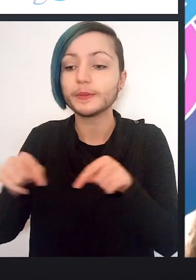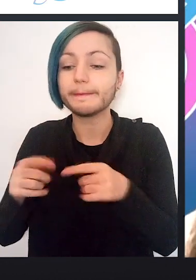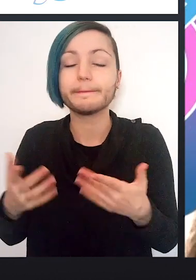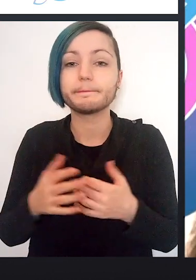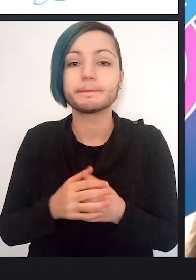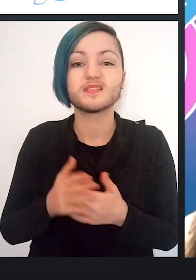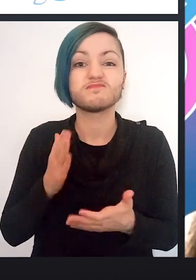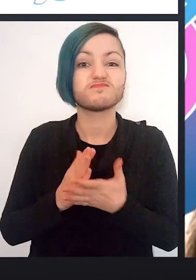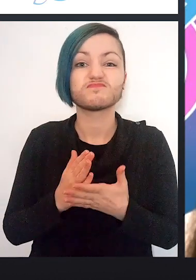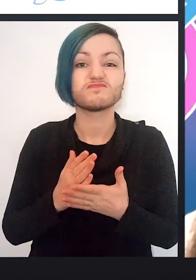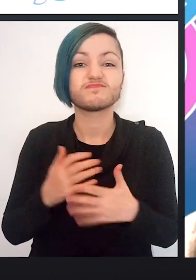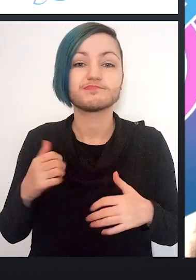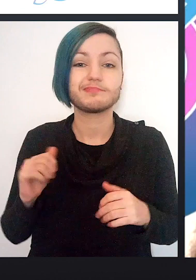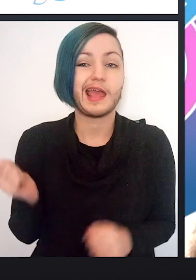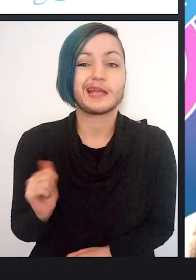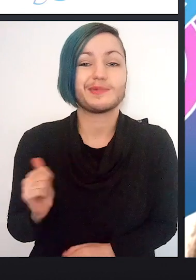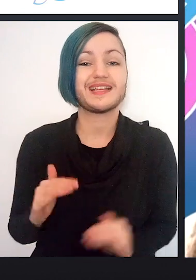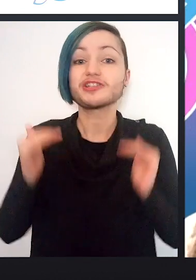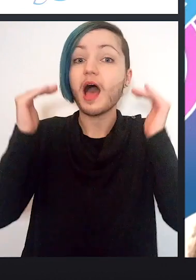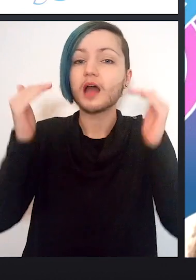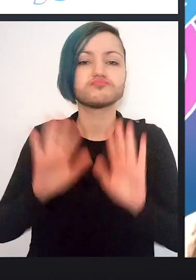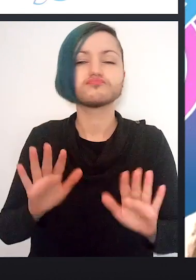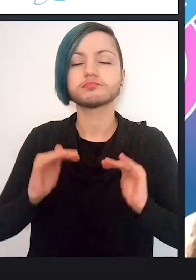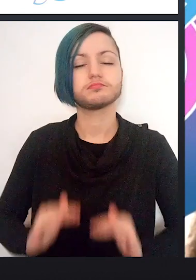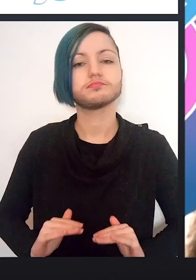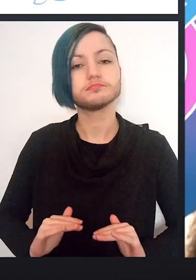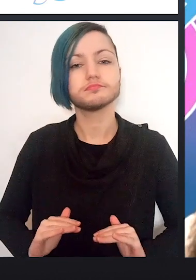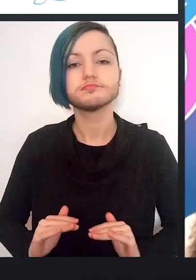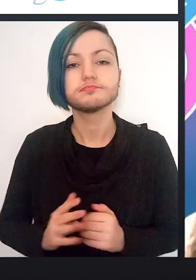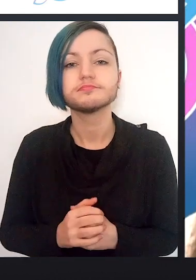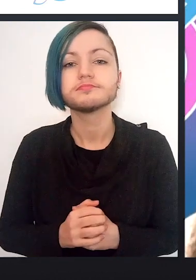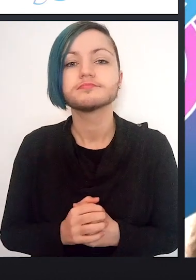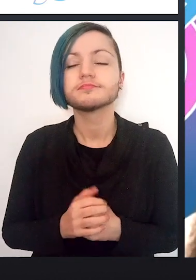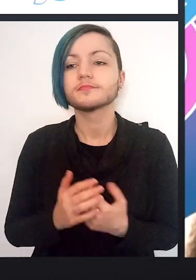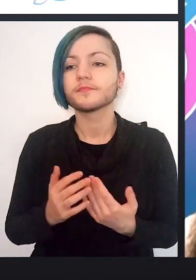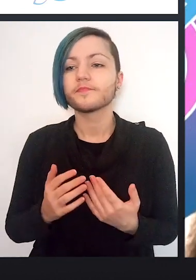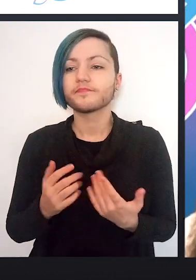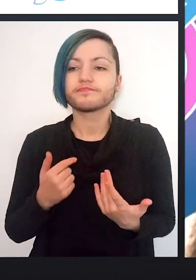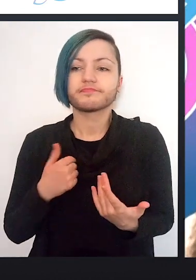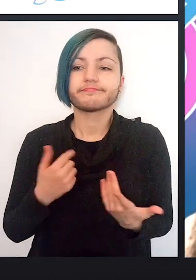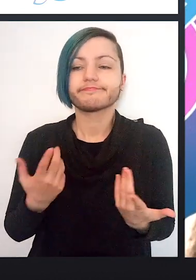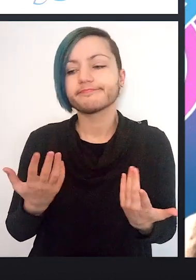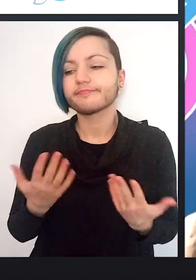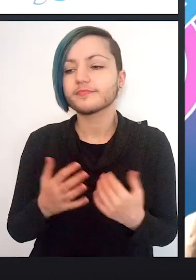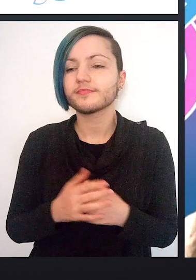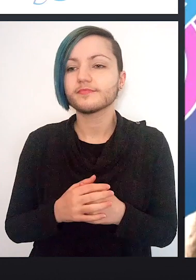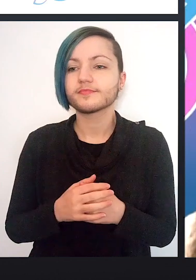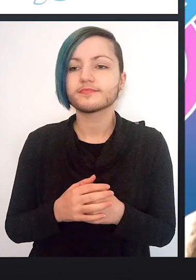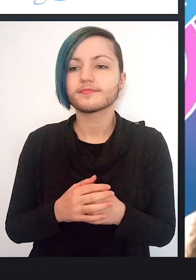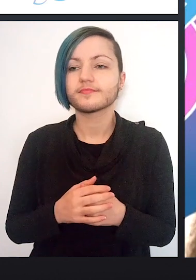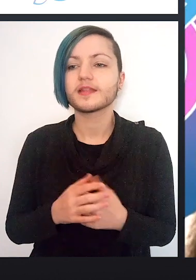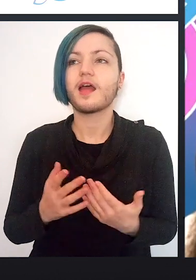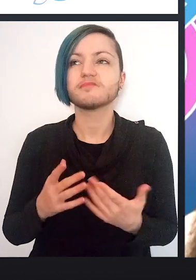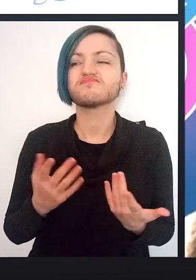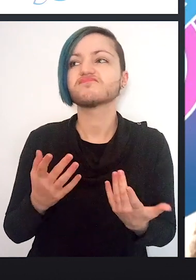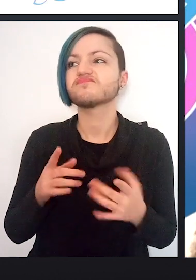not having huge expectations. Cause again, I'm a person who works on "This is the minimum I